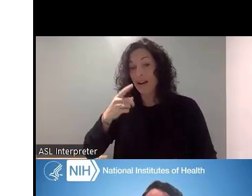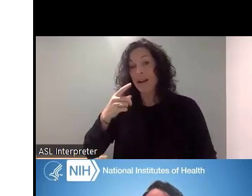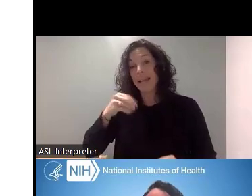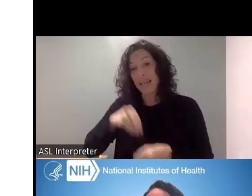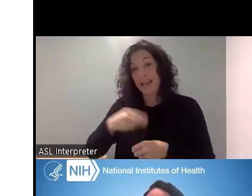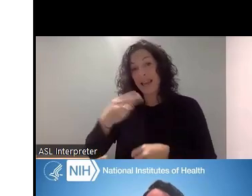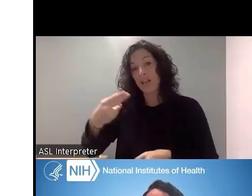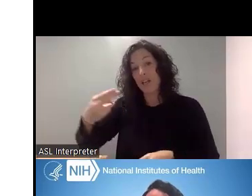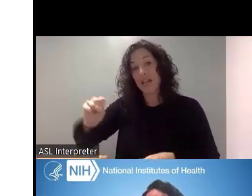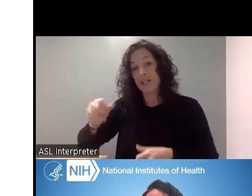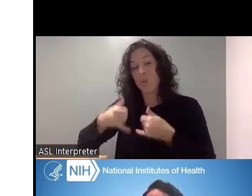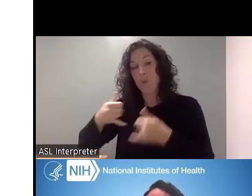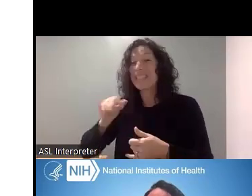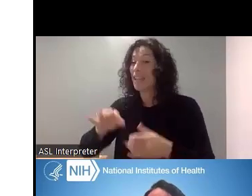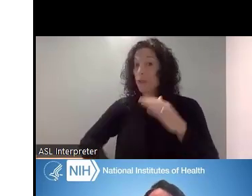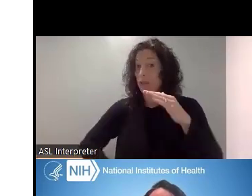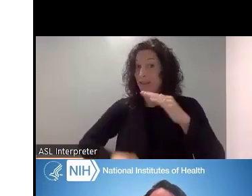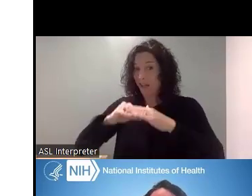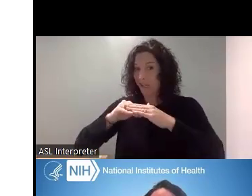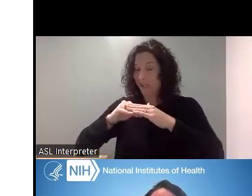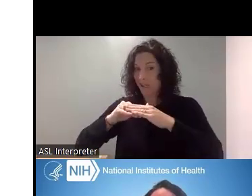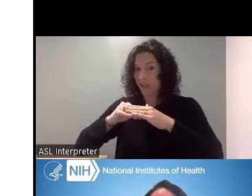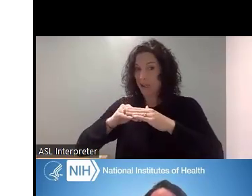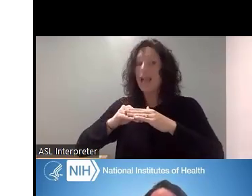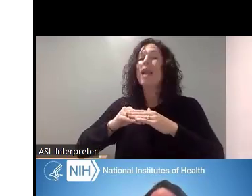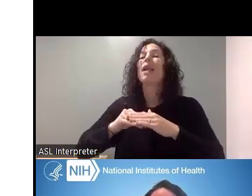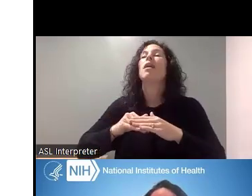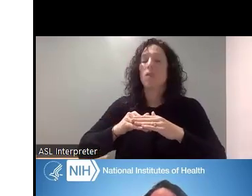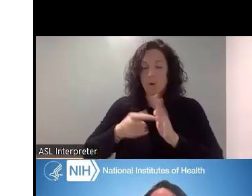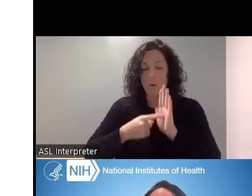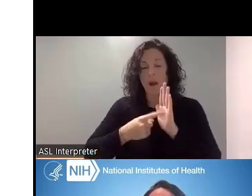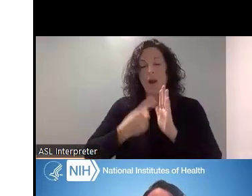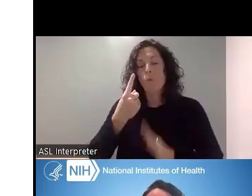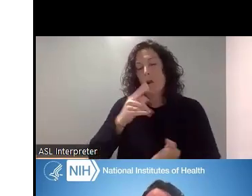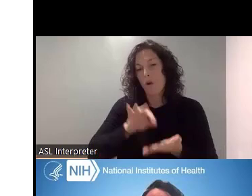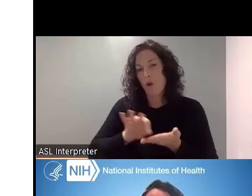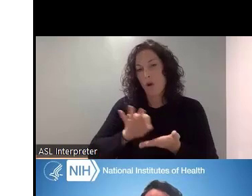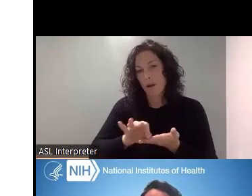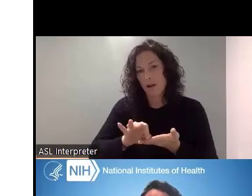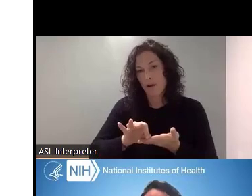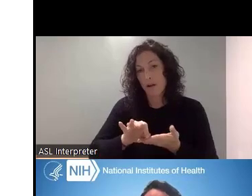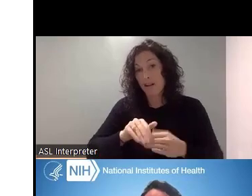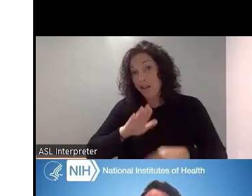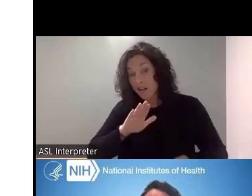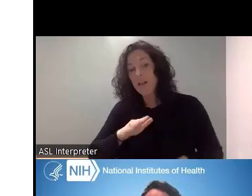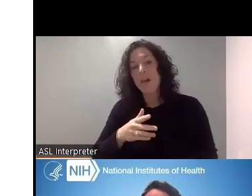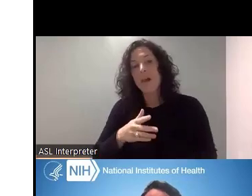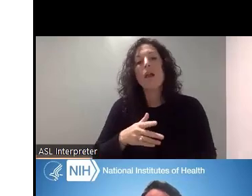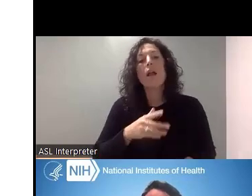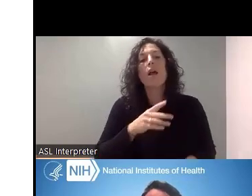So if you hit that threshold, a single audit is required. An additional requirement that we wanted to highlight,